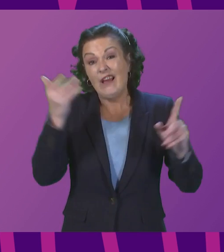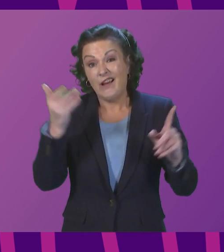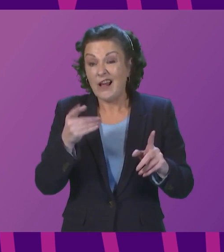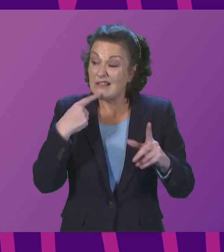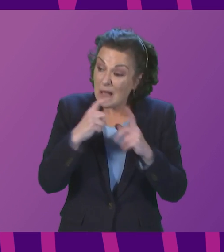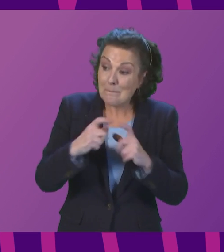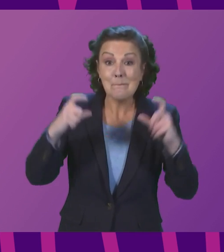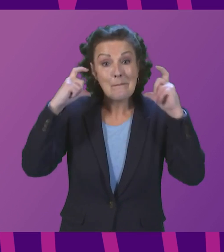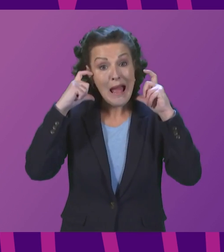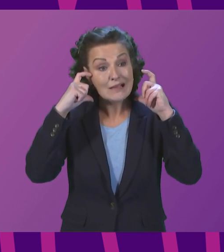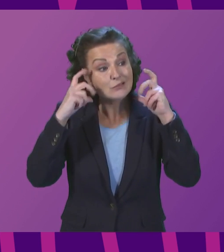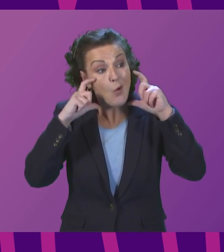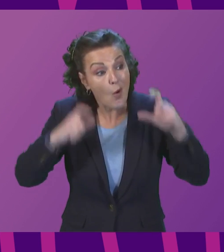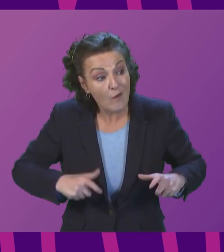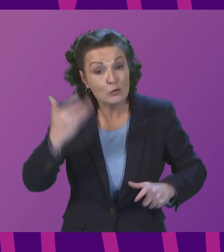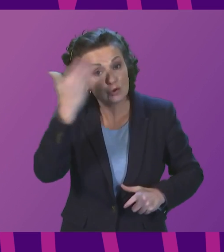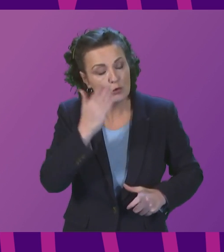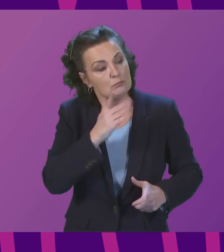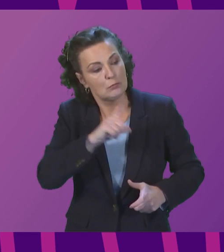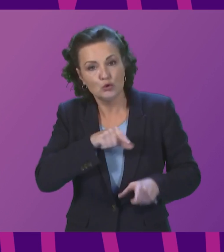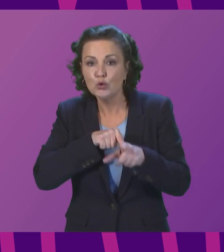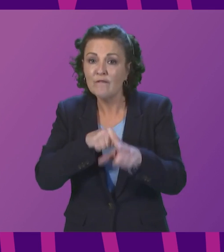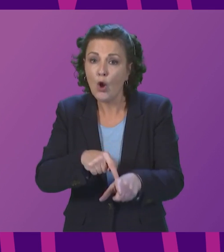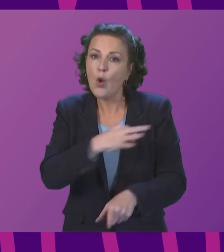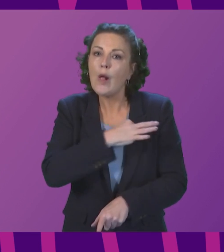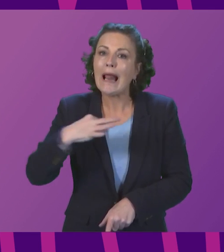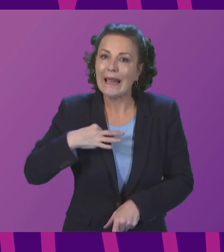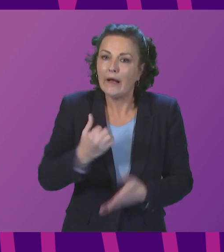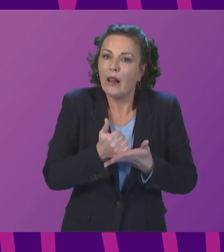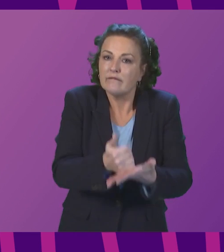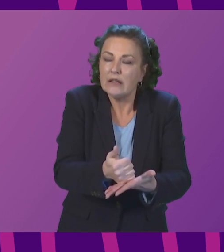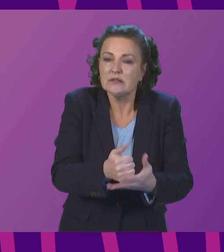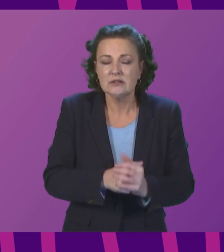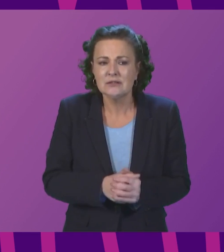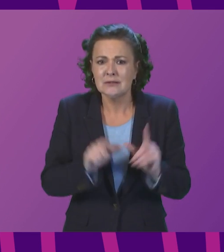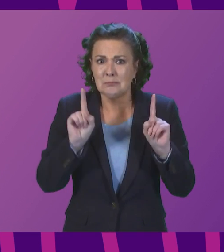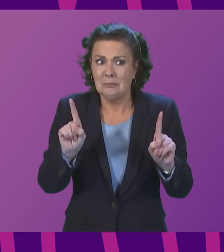of clinical advice, but for many clinically vulnerable staff and pupils in our schools, it will only increase their anxiety.